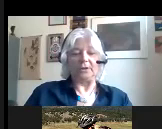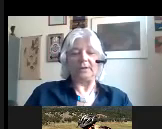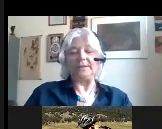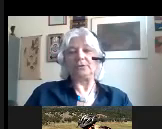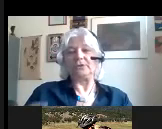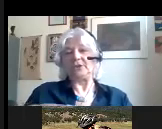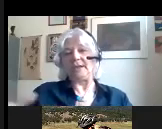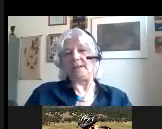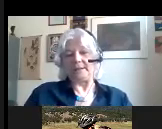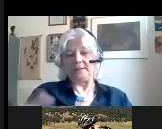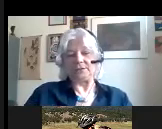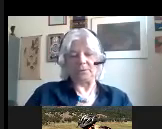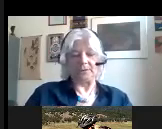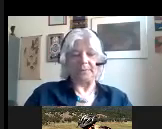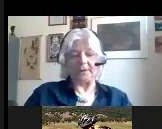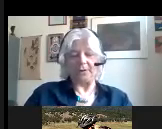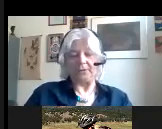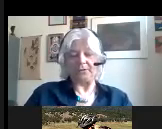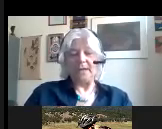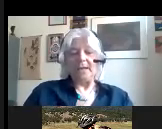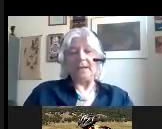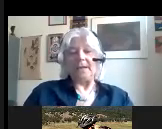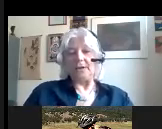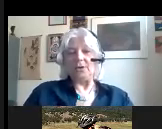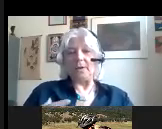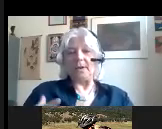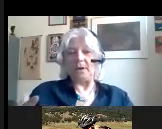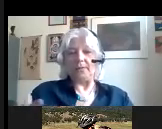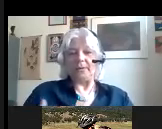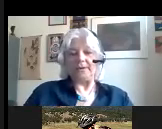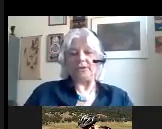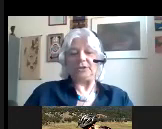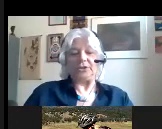intersectionality as the word is being used, and you want to help your agency show that you